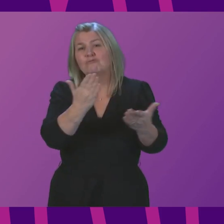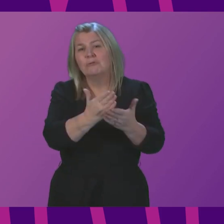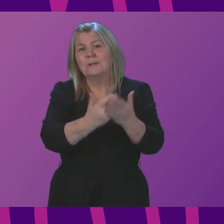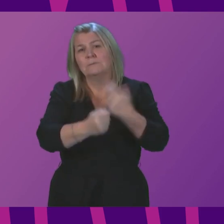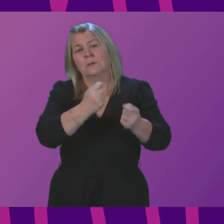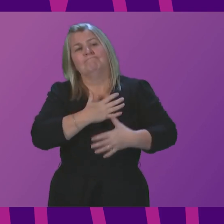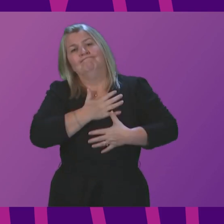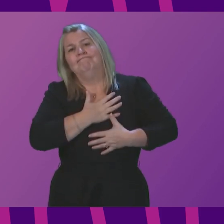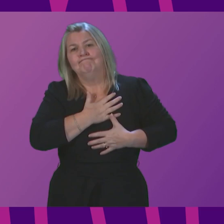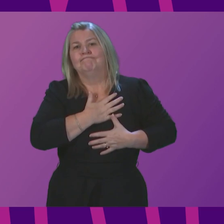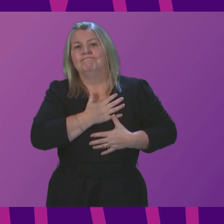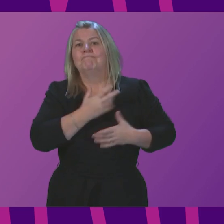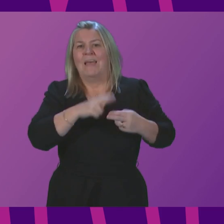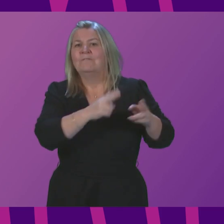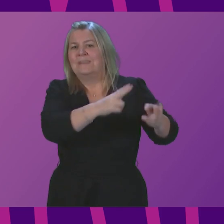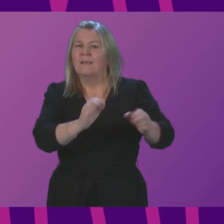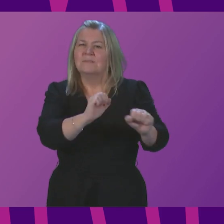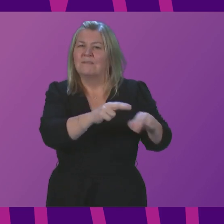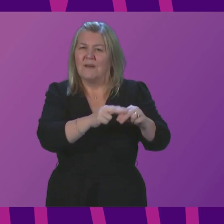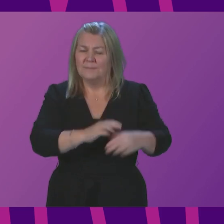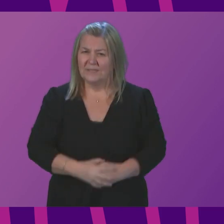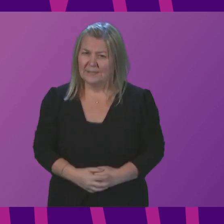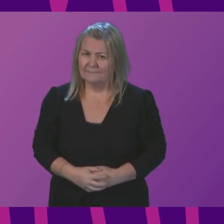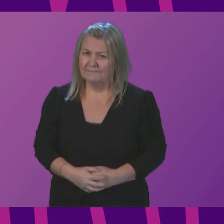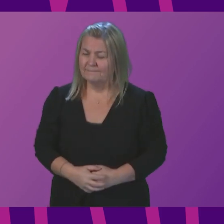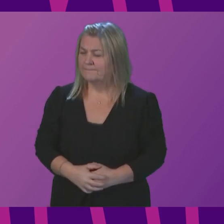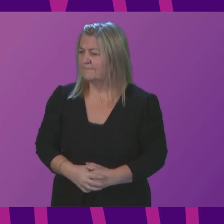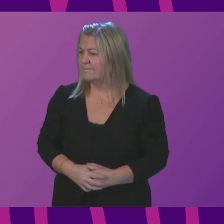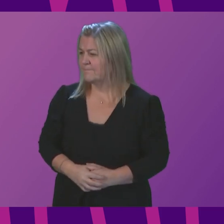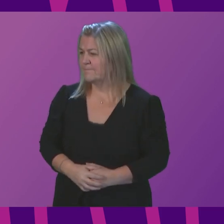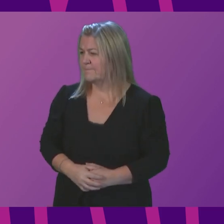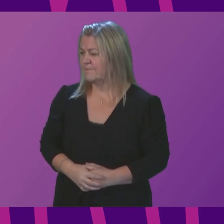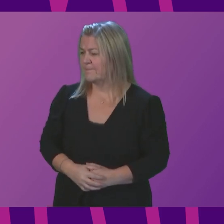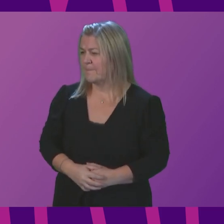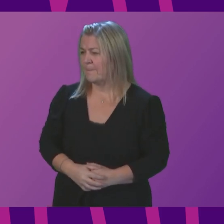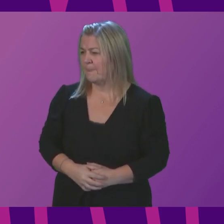The member will be aware that the content of members’ contributions is not normally